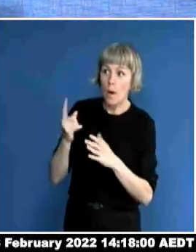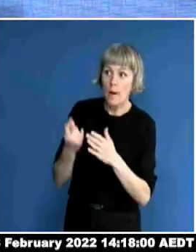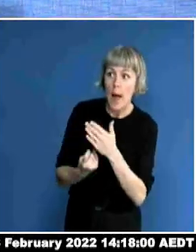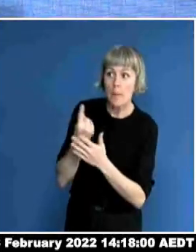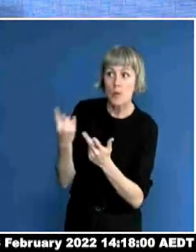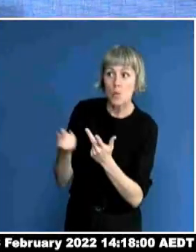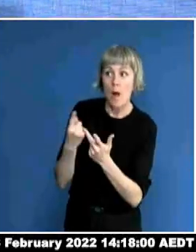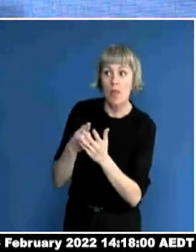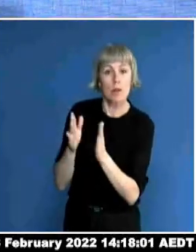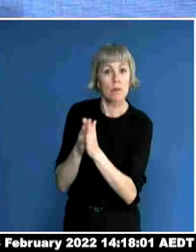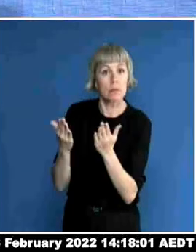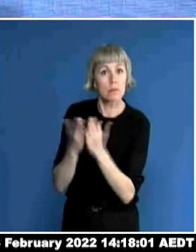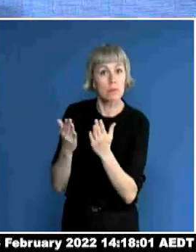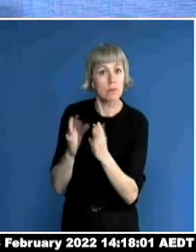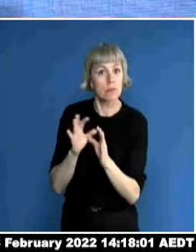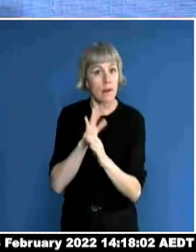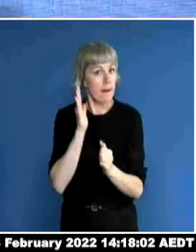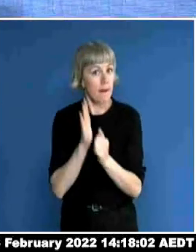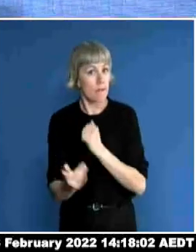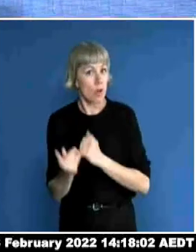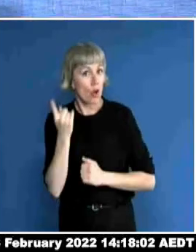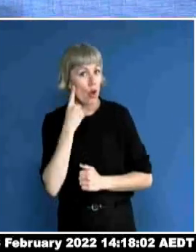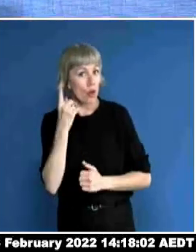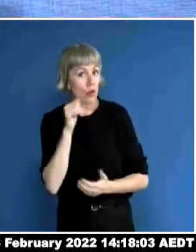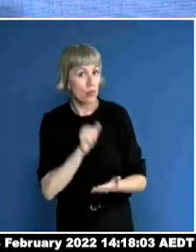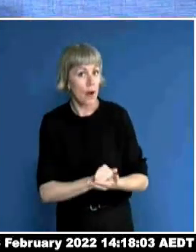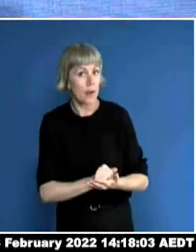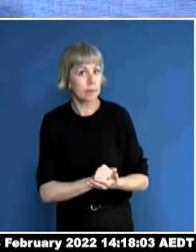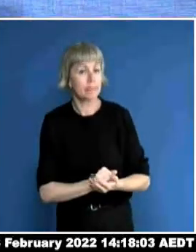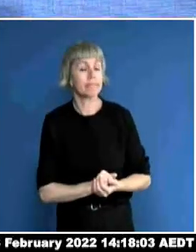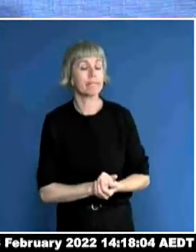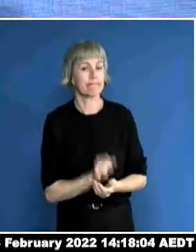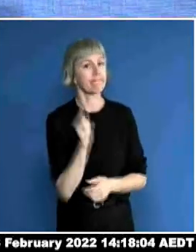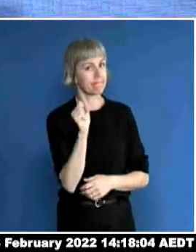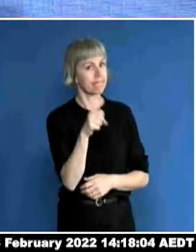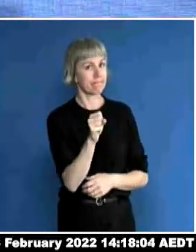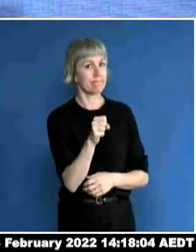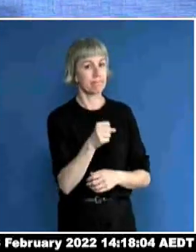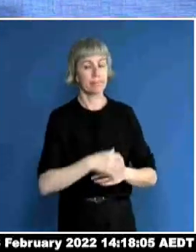The next thing about the program is where you were actually working,